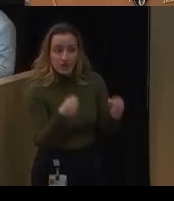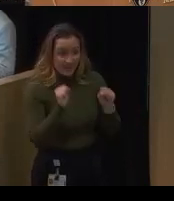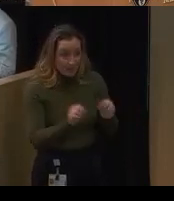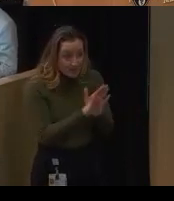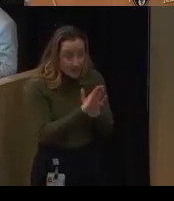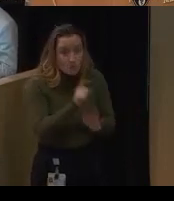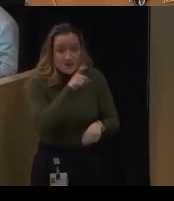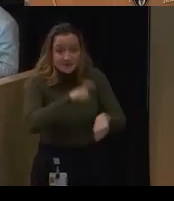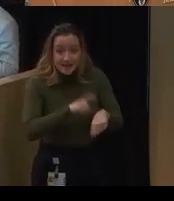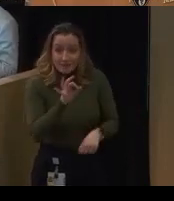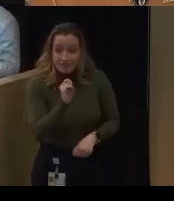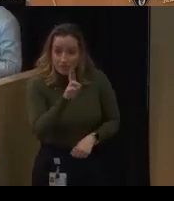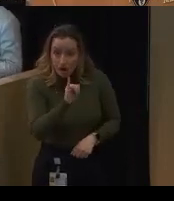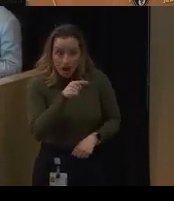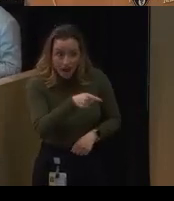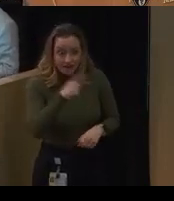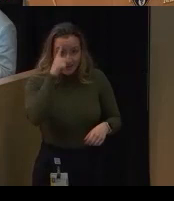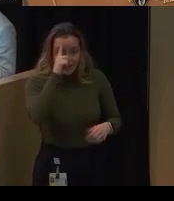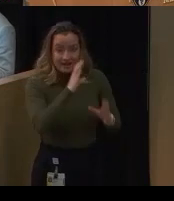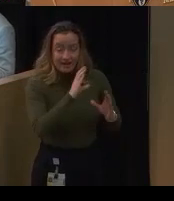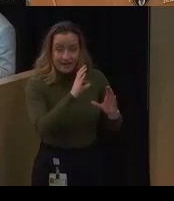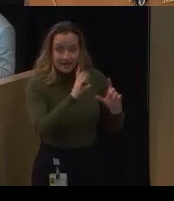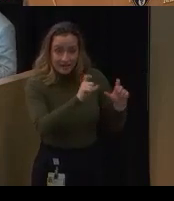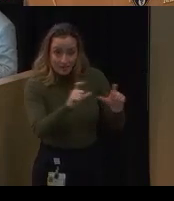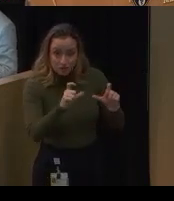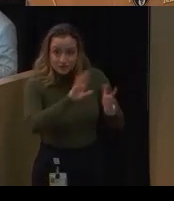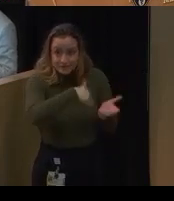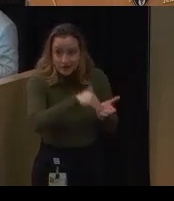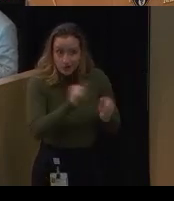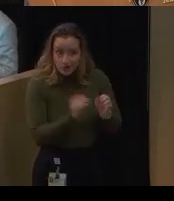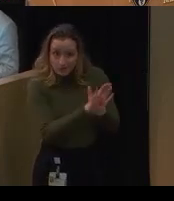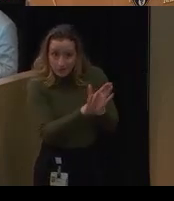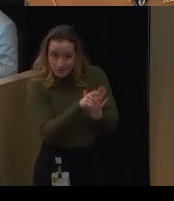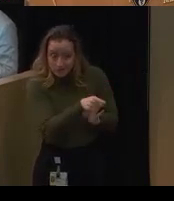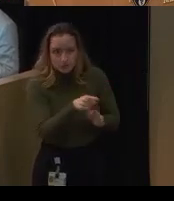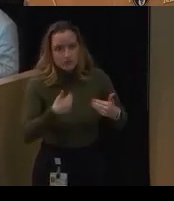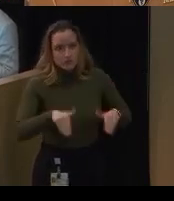pipeline at our Neuro Imaging Center which as it turns out is incredibly incredibly challenging it